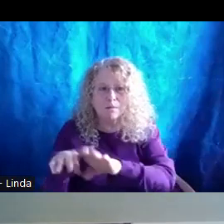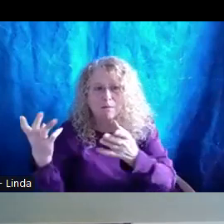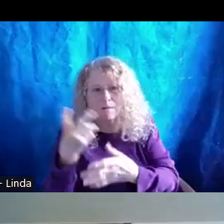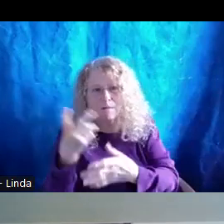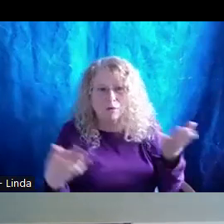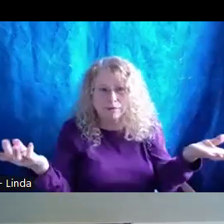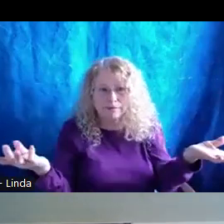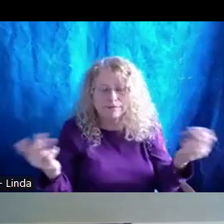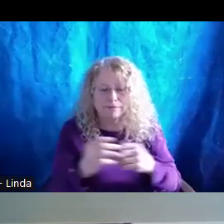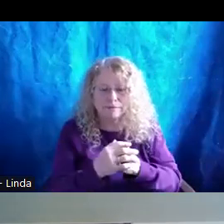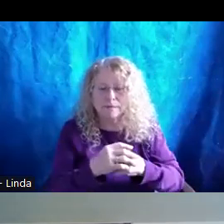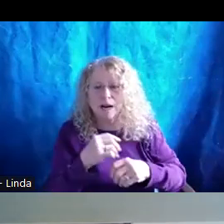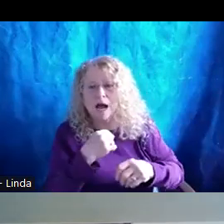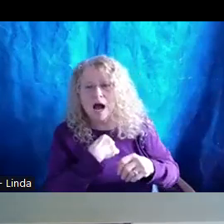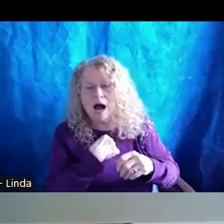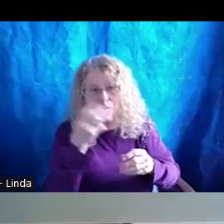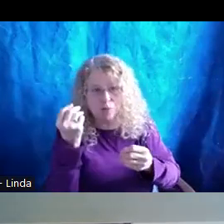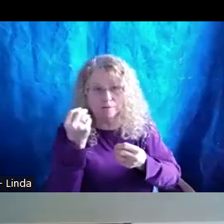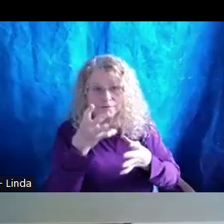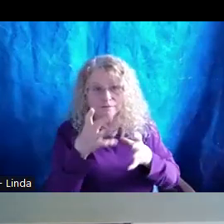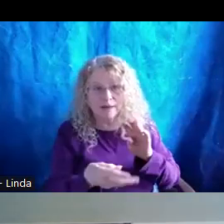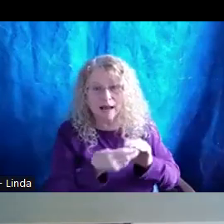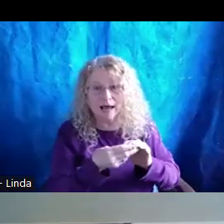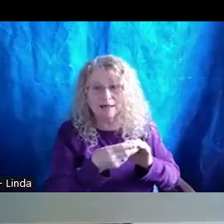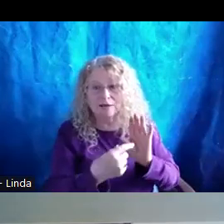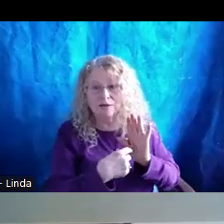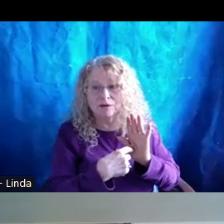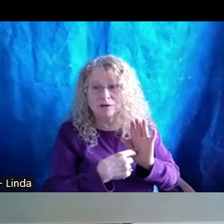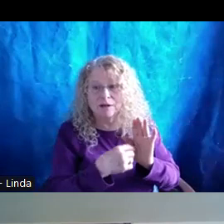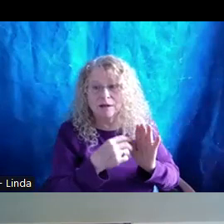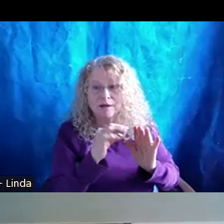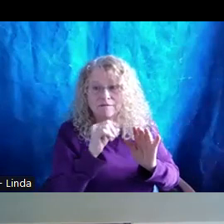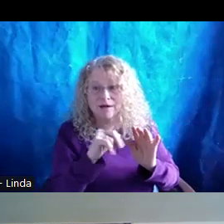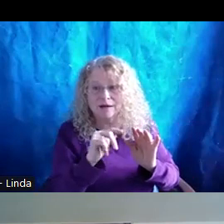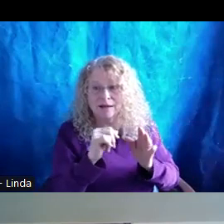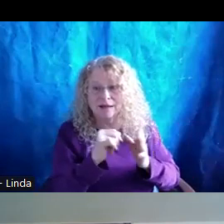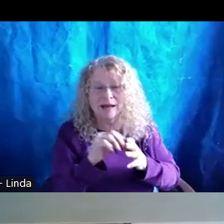I'D PUT A PLUG IN, DESPITE THE FACT MAYBE NAVIGATORS AREN'T ACTUALLY GETTING FUNDED